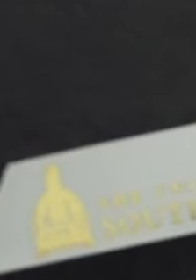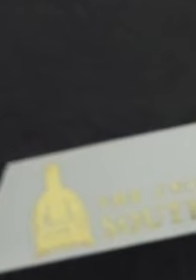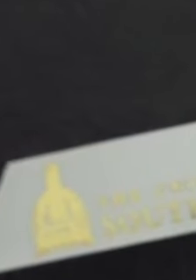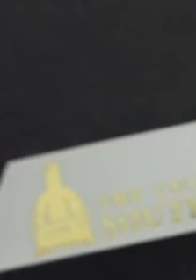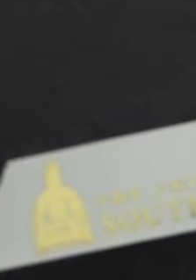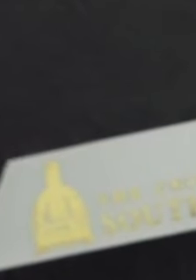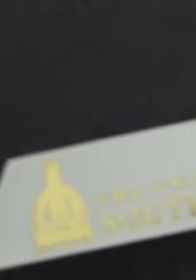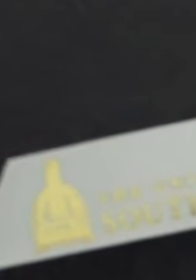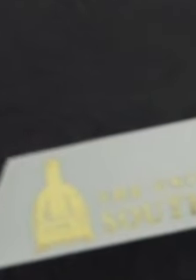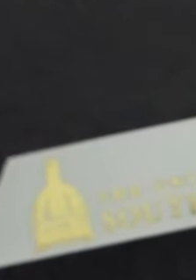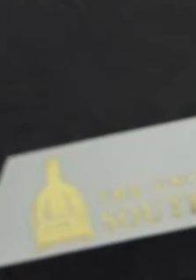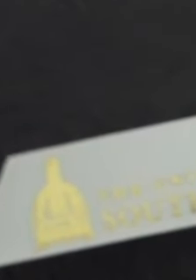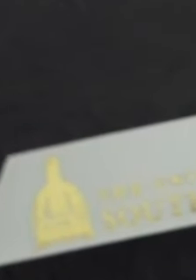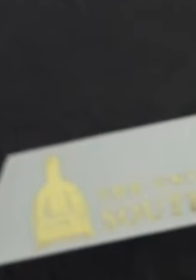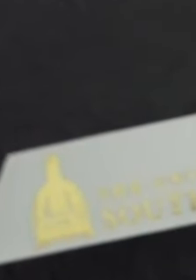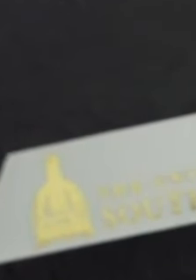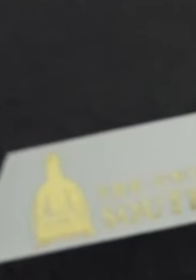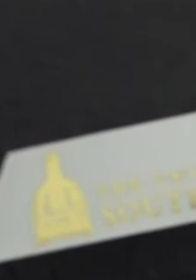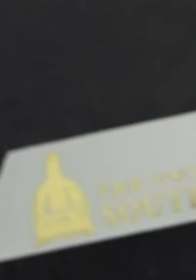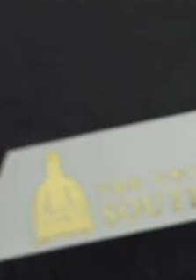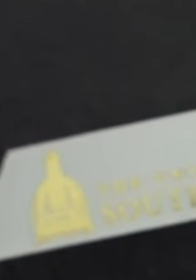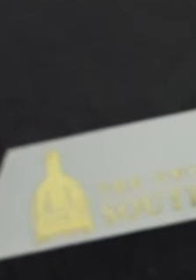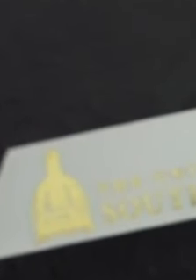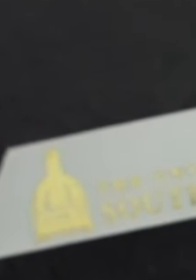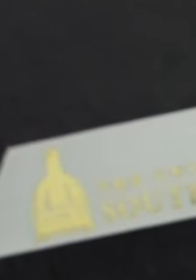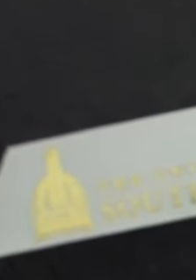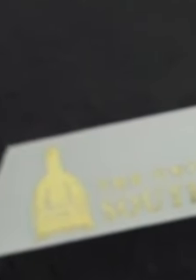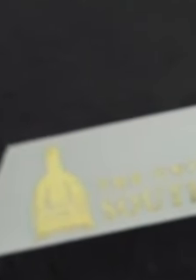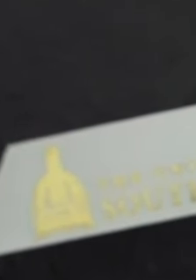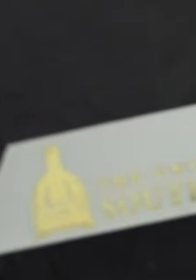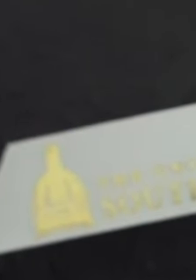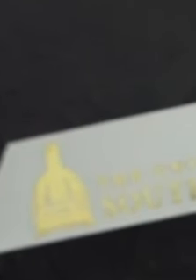It is my hope that each of you will keep this as a memento